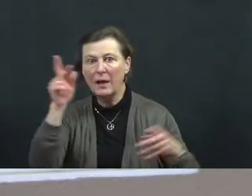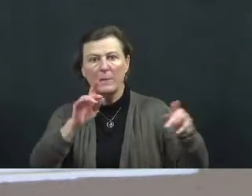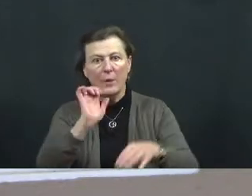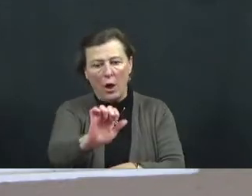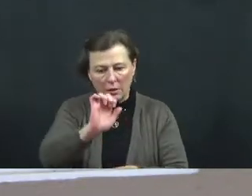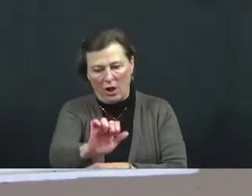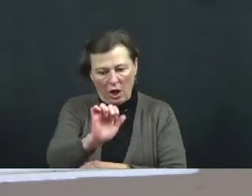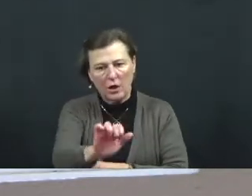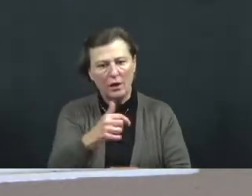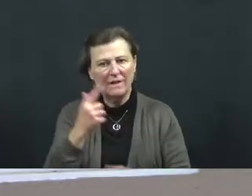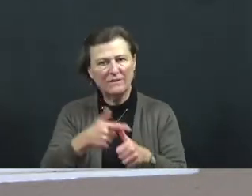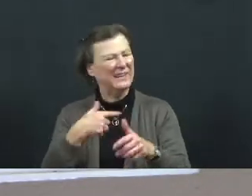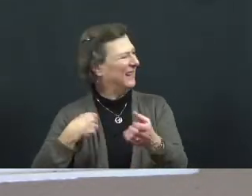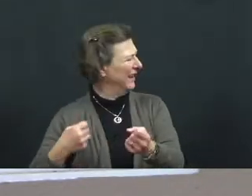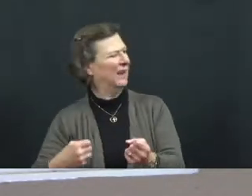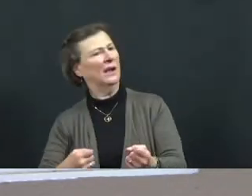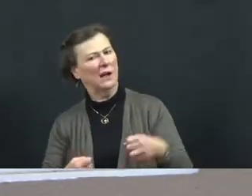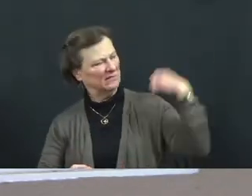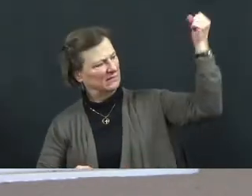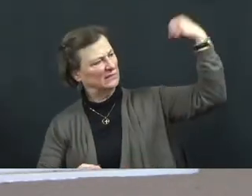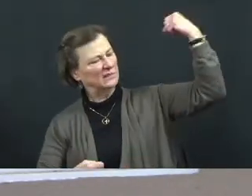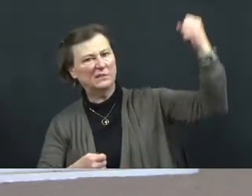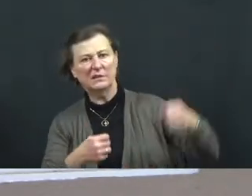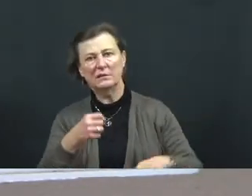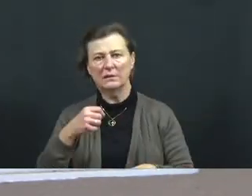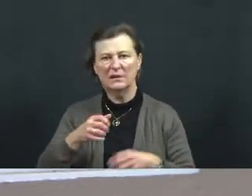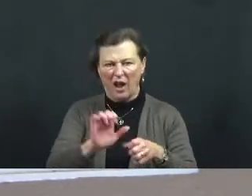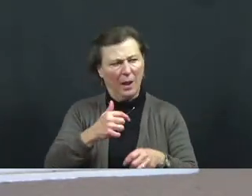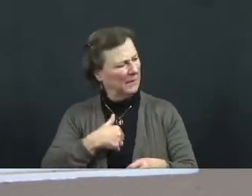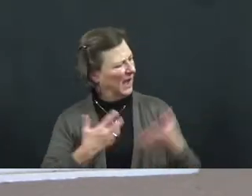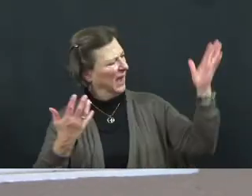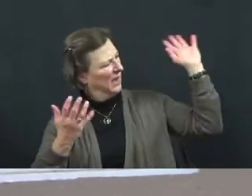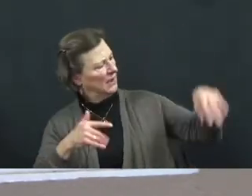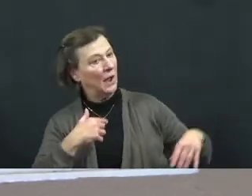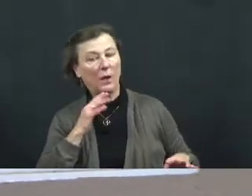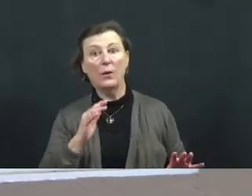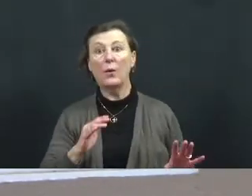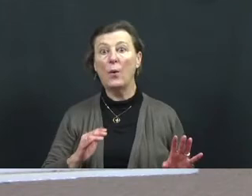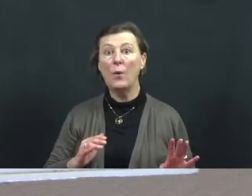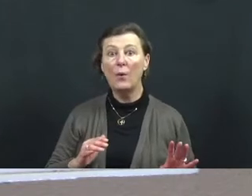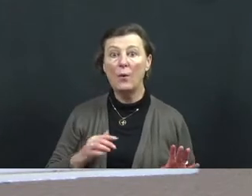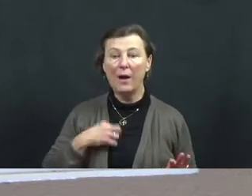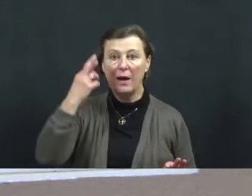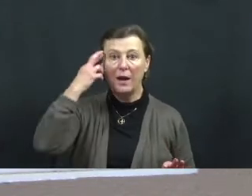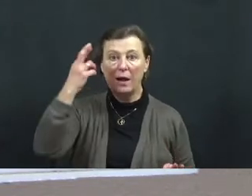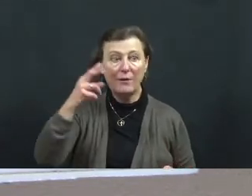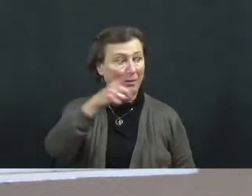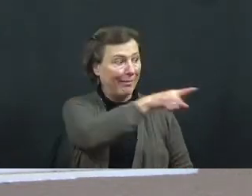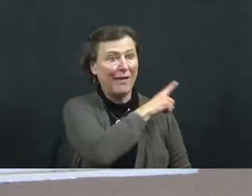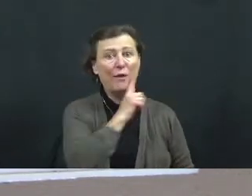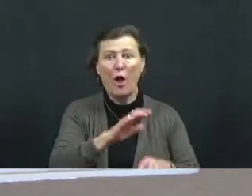And, at first, I thought, “Oh, these LA driver honking at me,” and I realized these people are congratulating us.